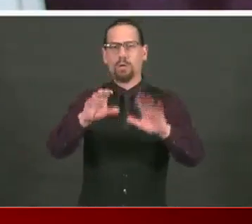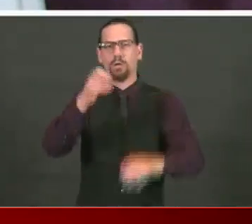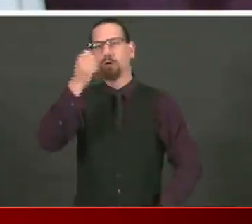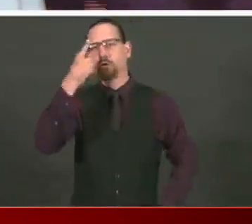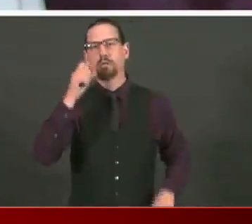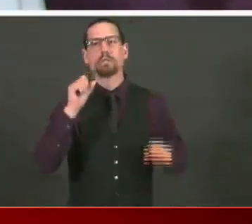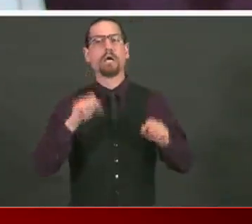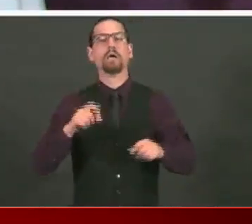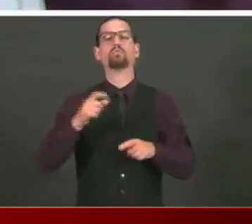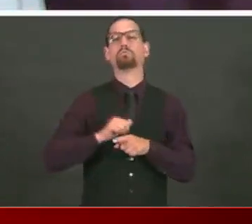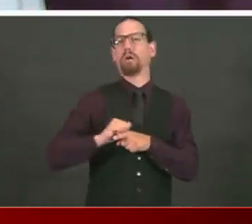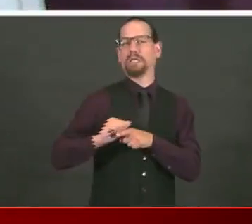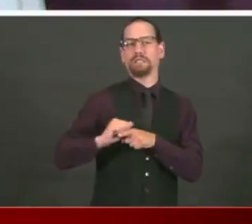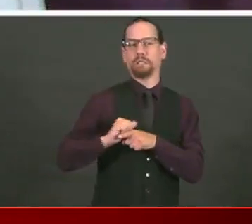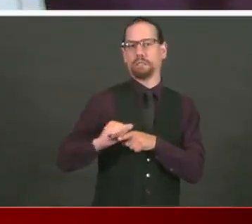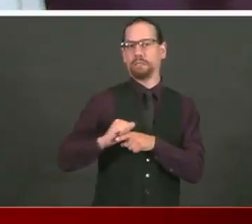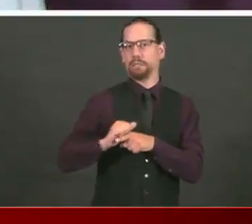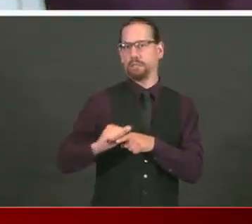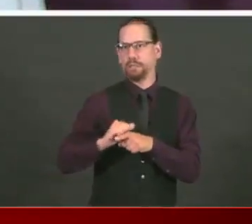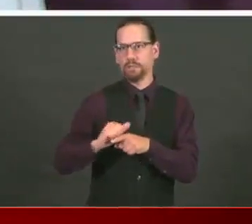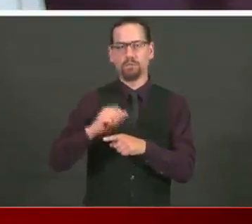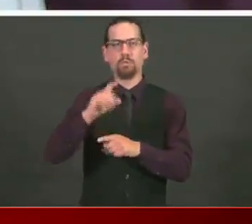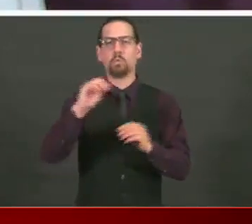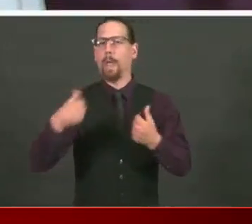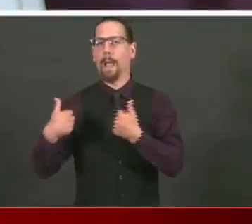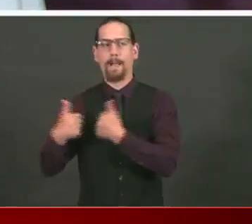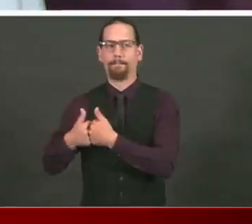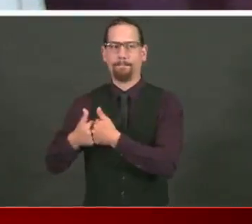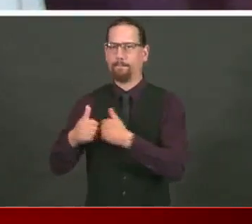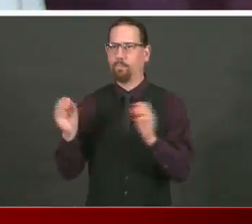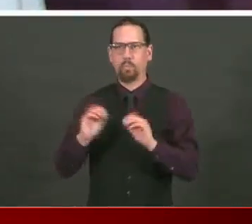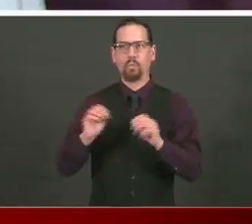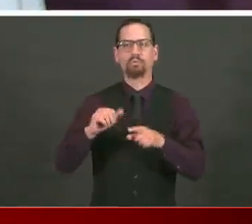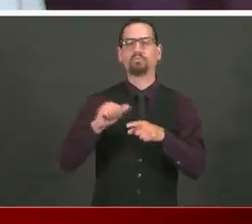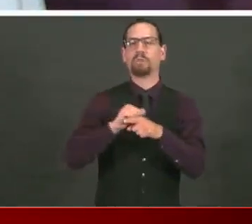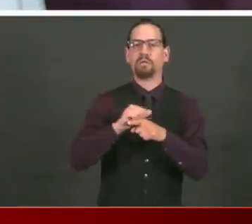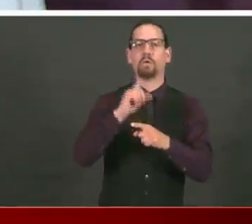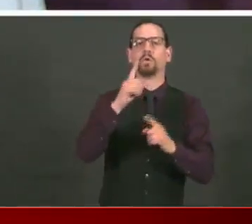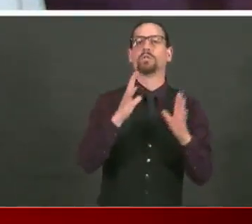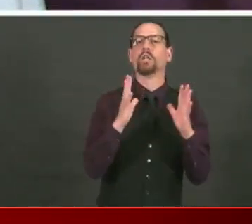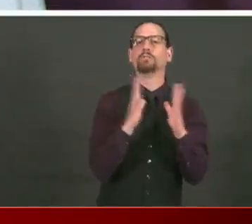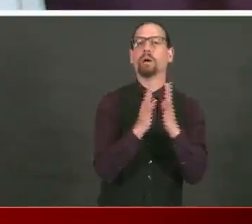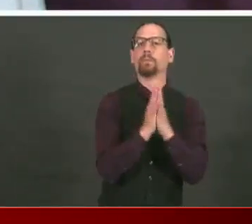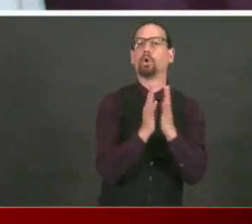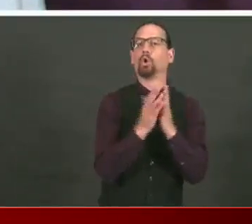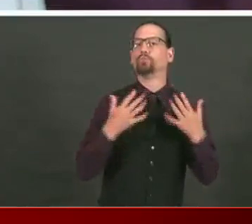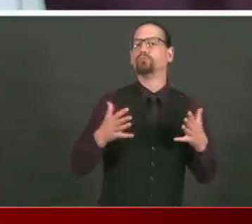PEOPLE SHOULD STICK TO PRACTICES, DRILLS, SCRIMMAGES, YOU CAN DO FOOTBALL DRILLS, BUT